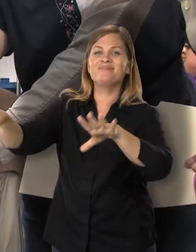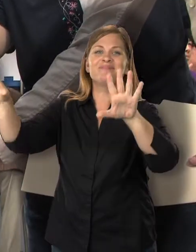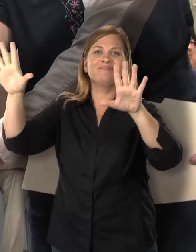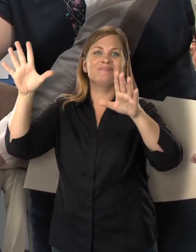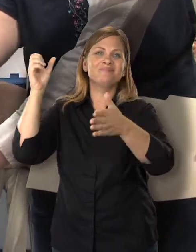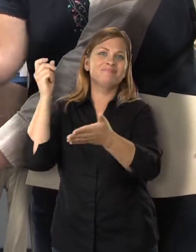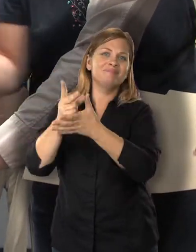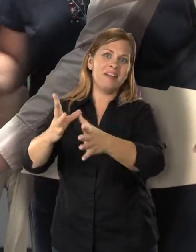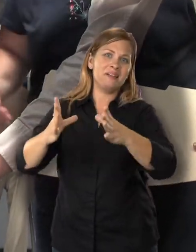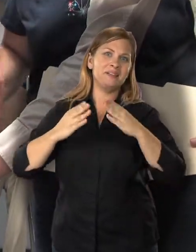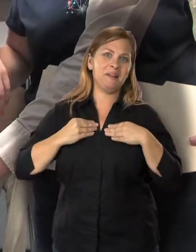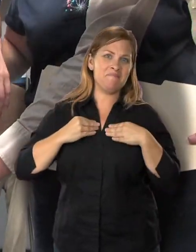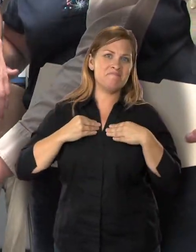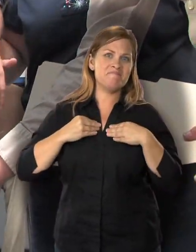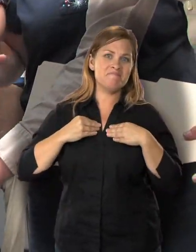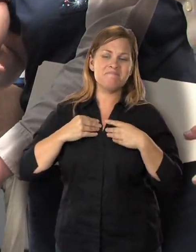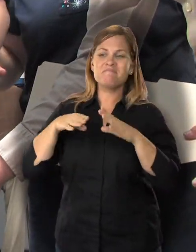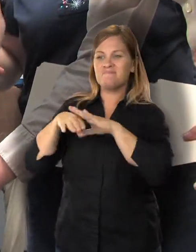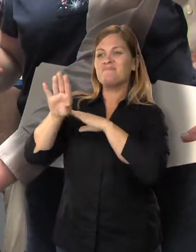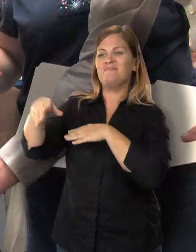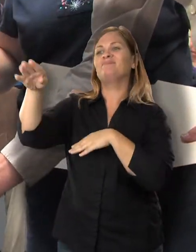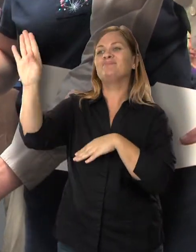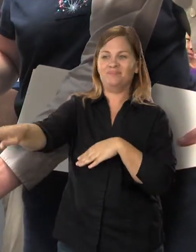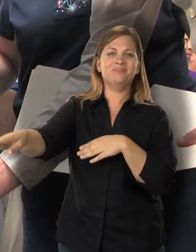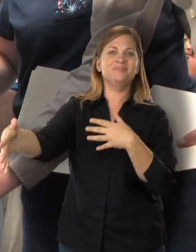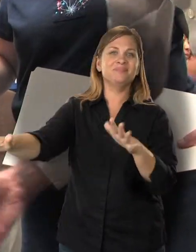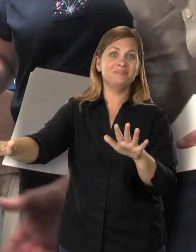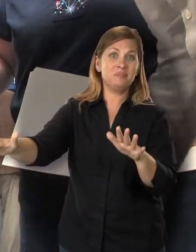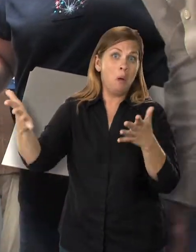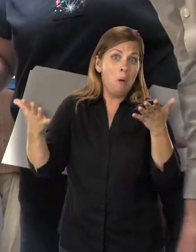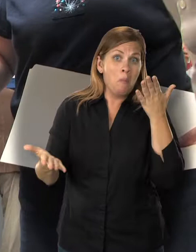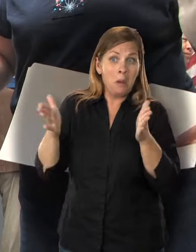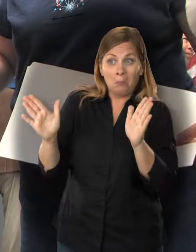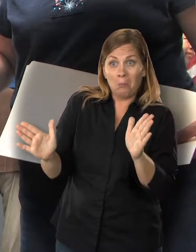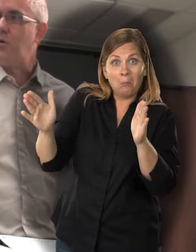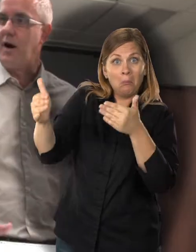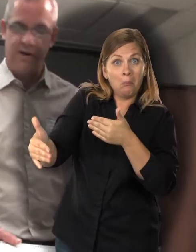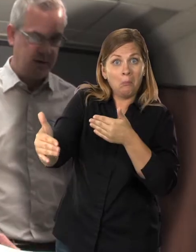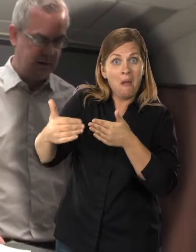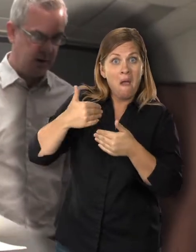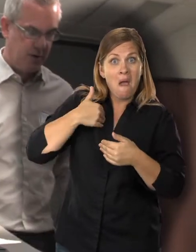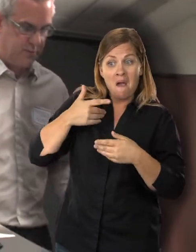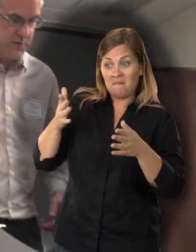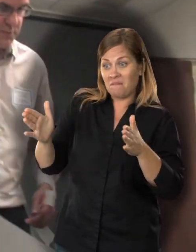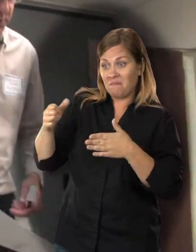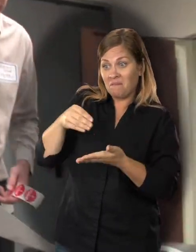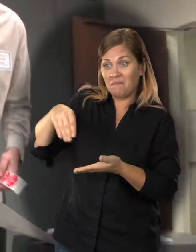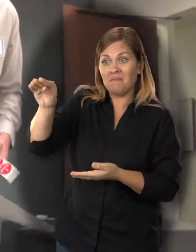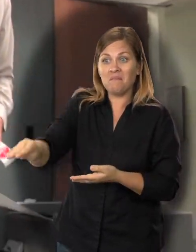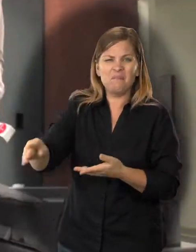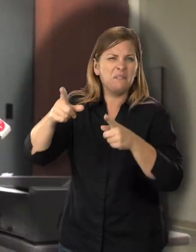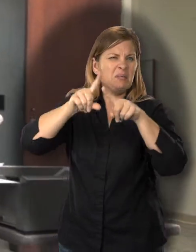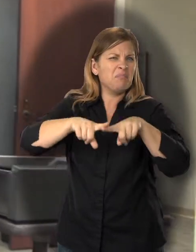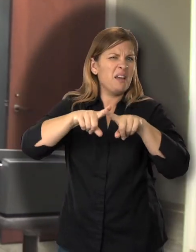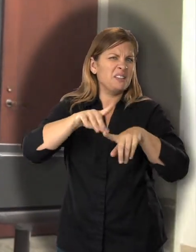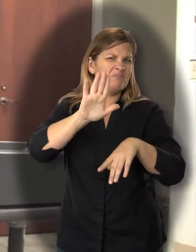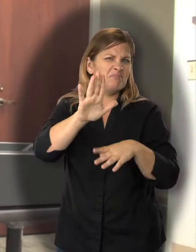the staff will be standing by in case you need help.